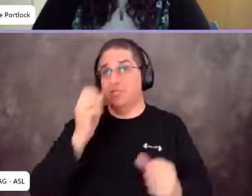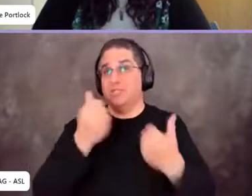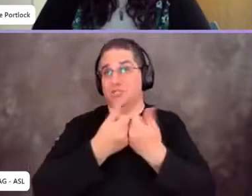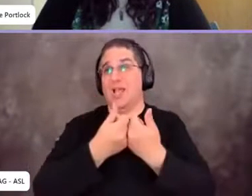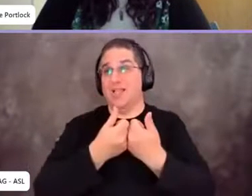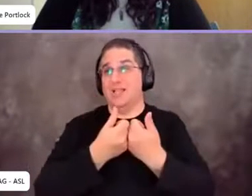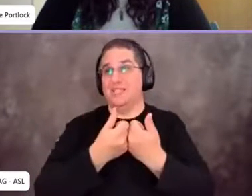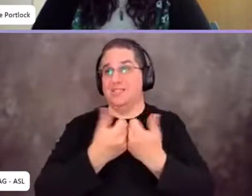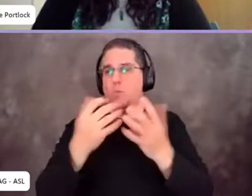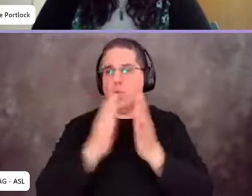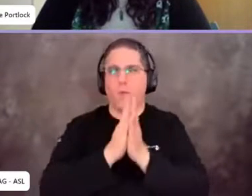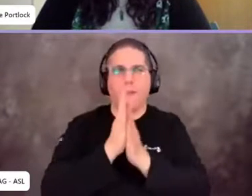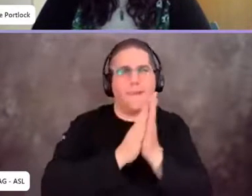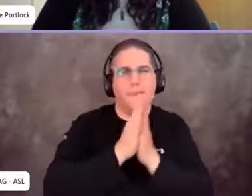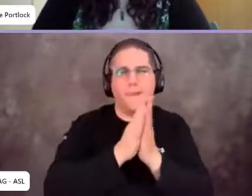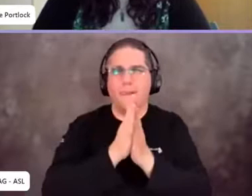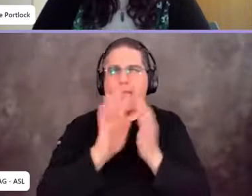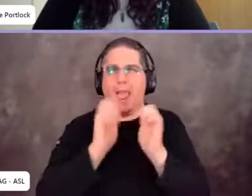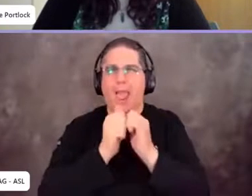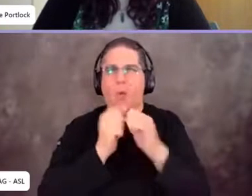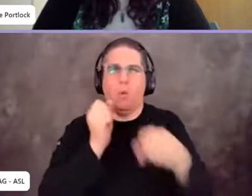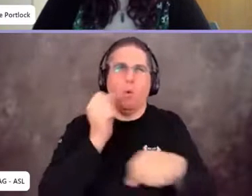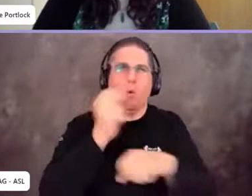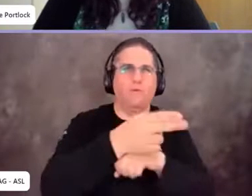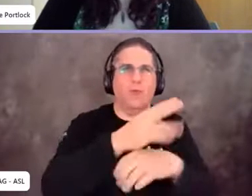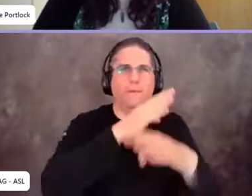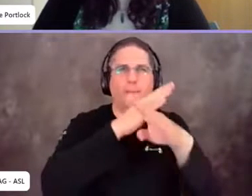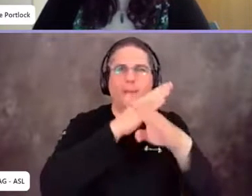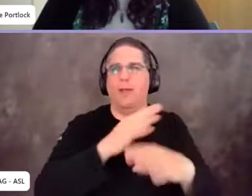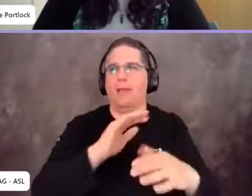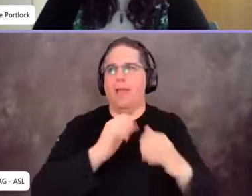it's different every organization, and I think